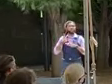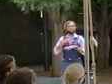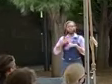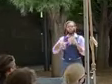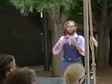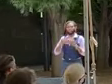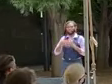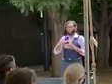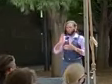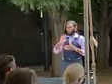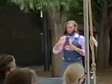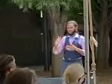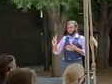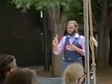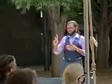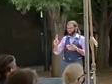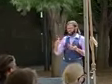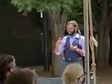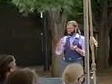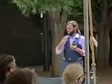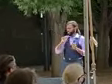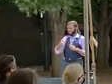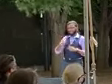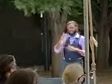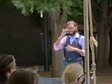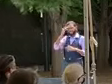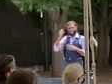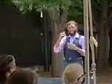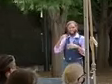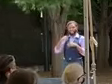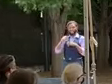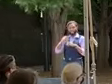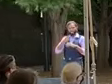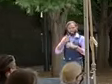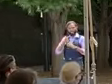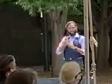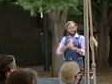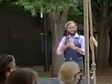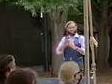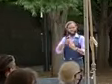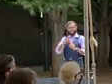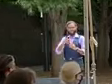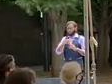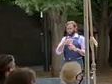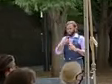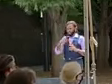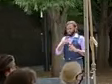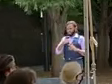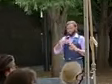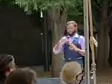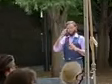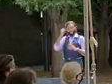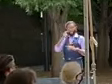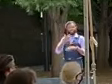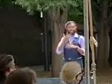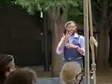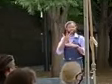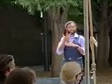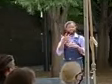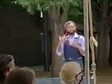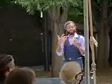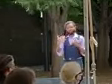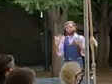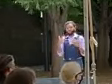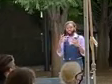Who could forget a guy making an appeal to a member of Congress because he was afraid they would all pass away before the creation.